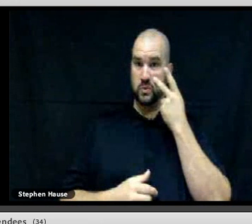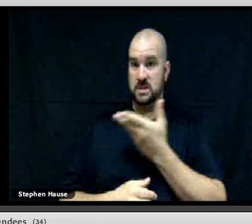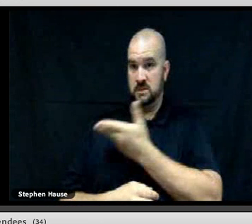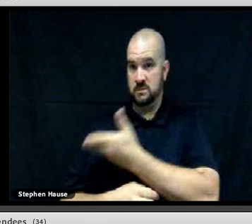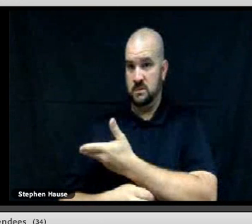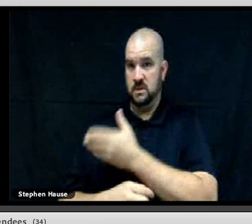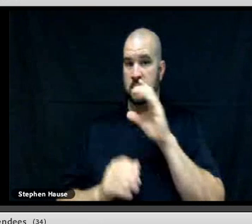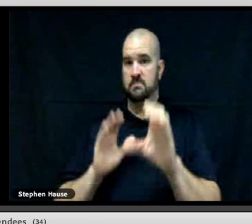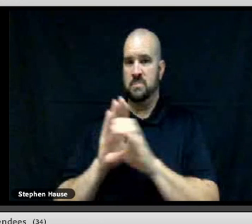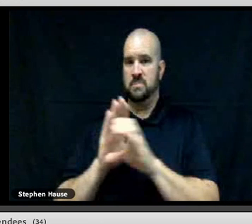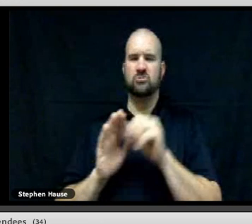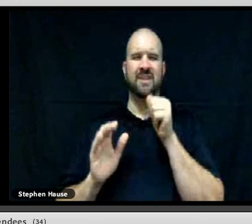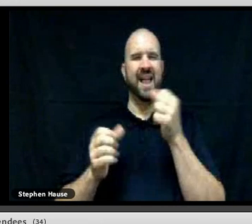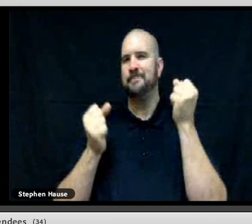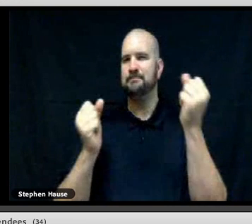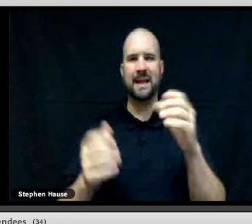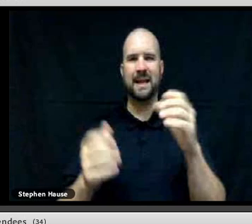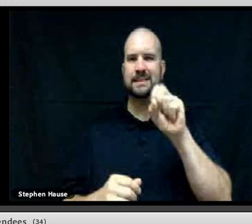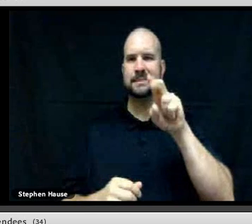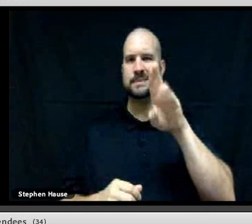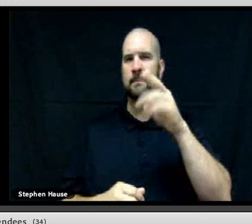we just have one sub-hub in South Florida.